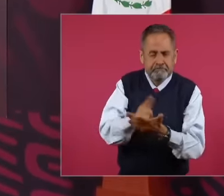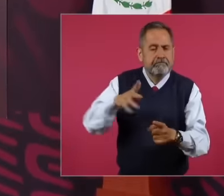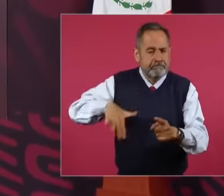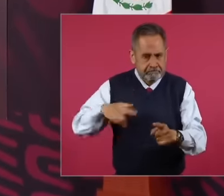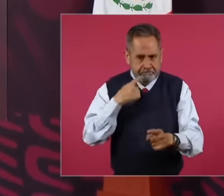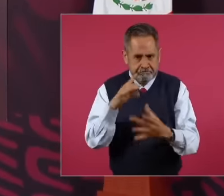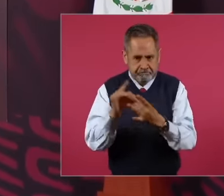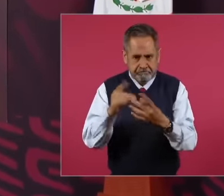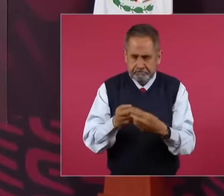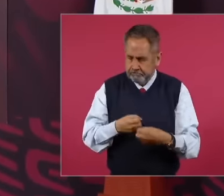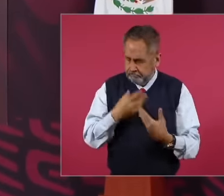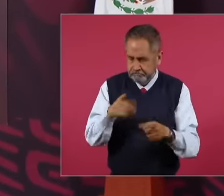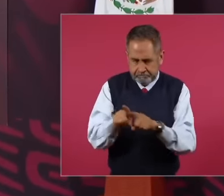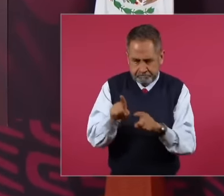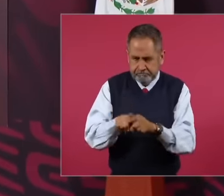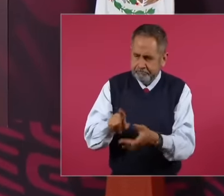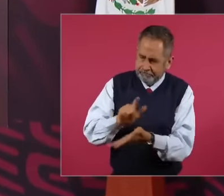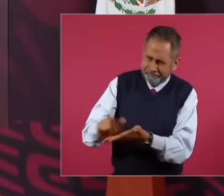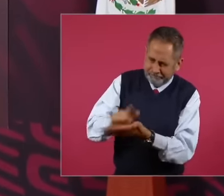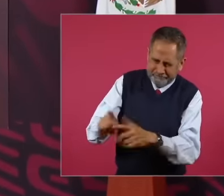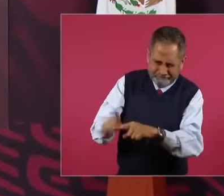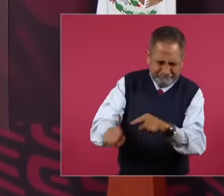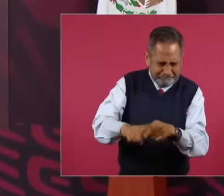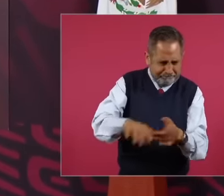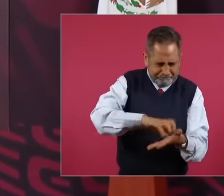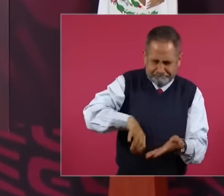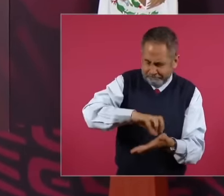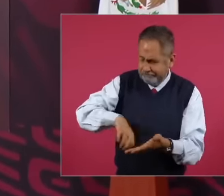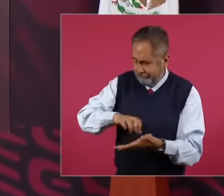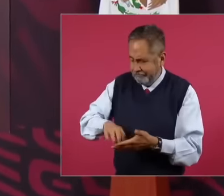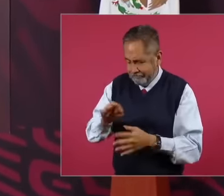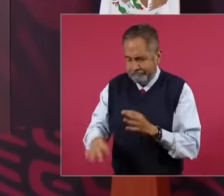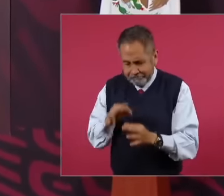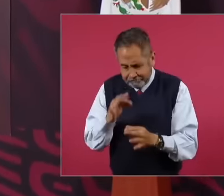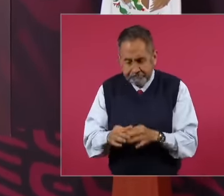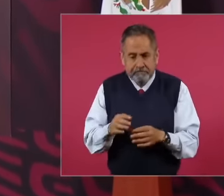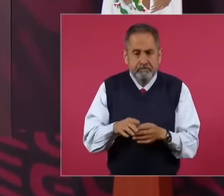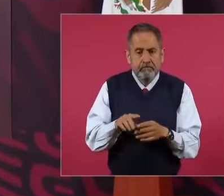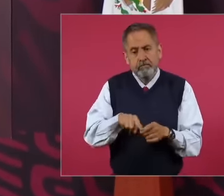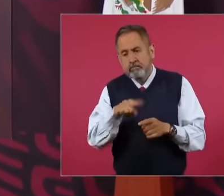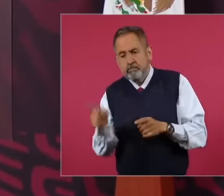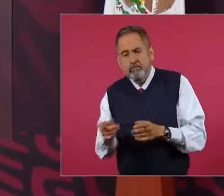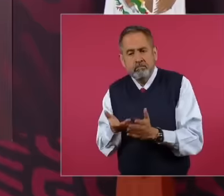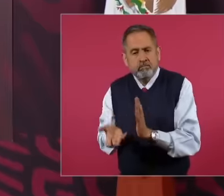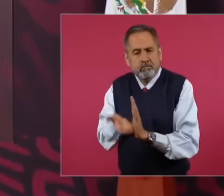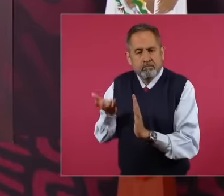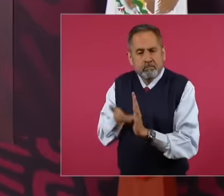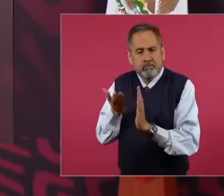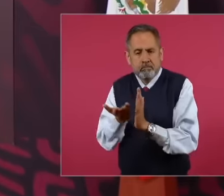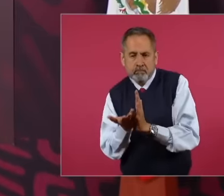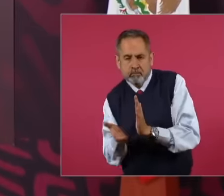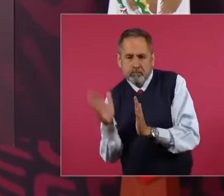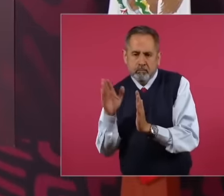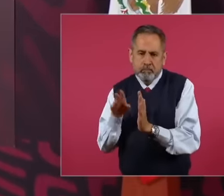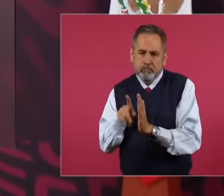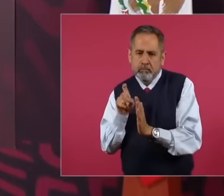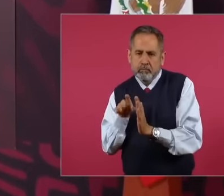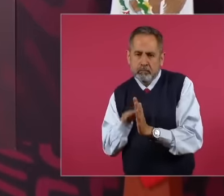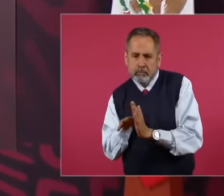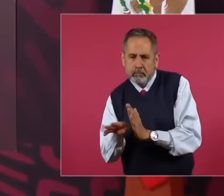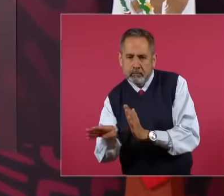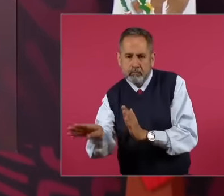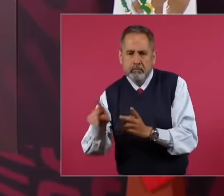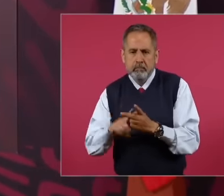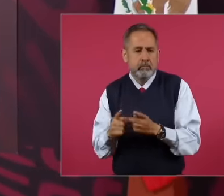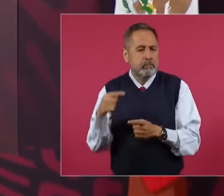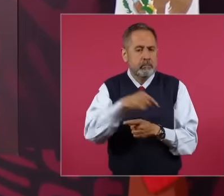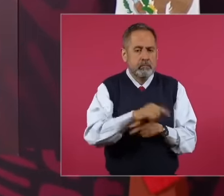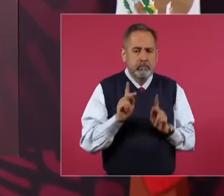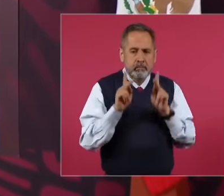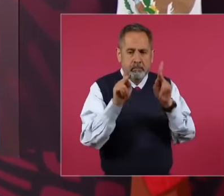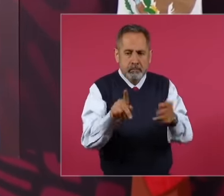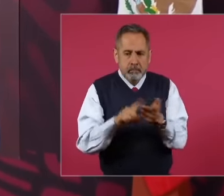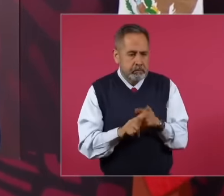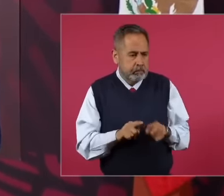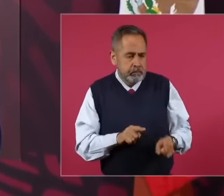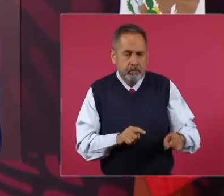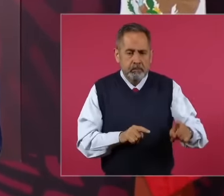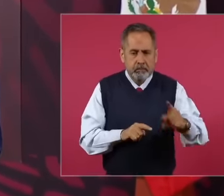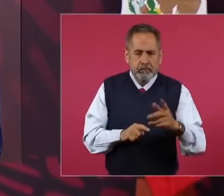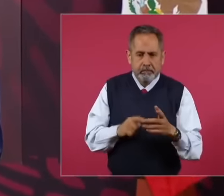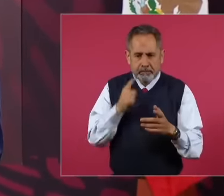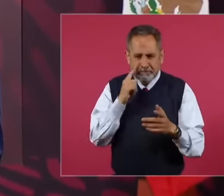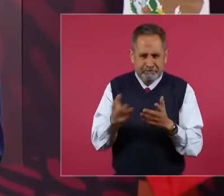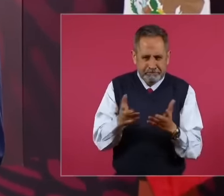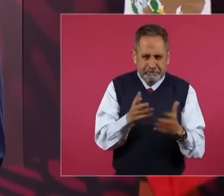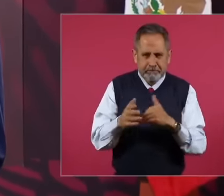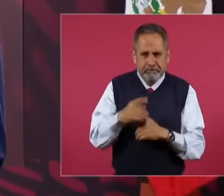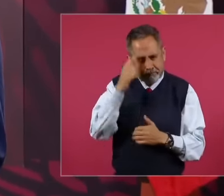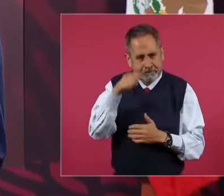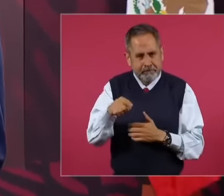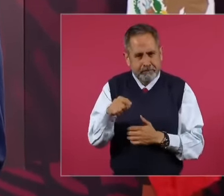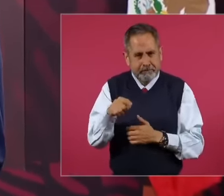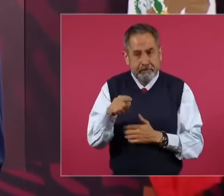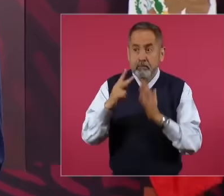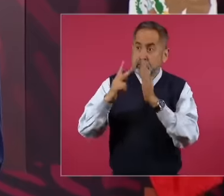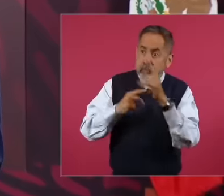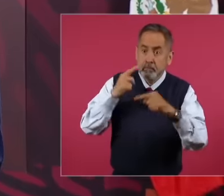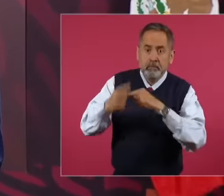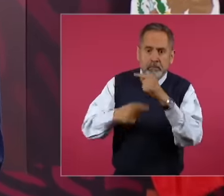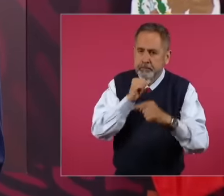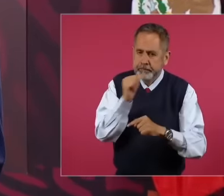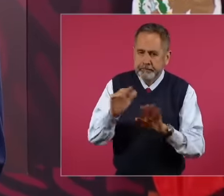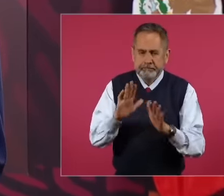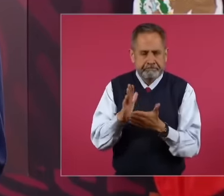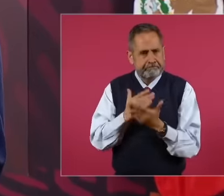bridges were built to avoid another flood, the new hospital is being